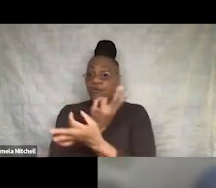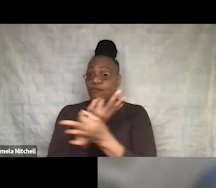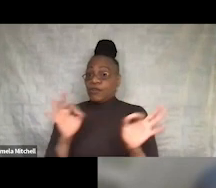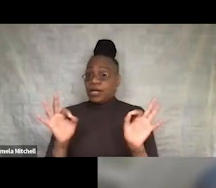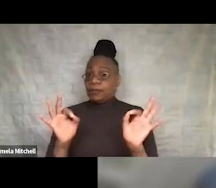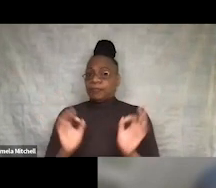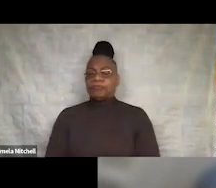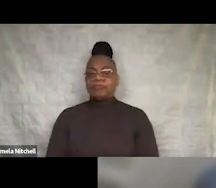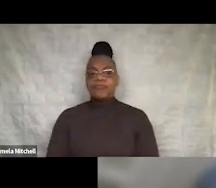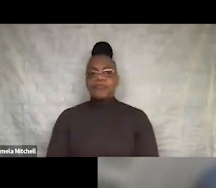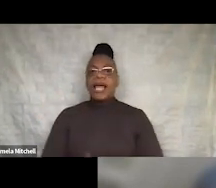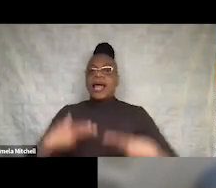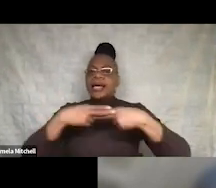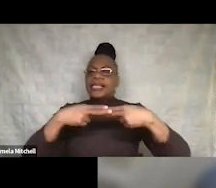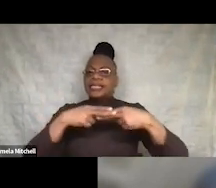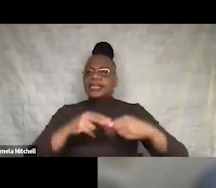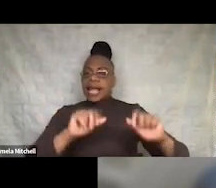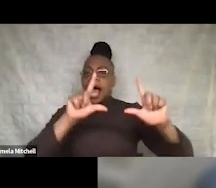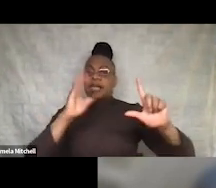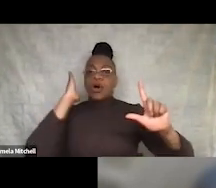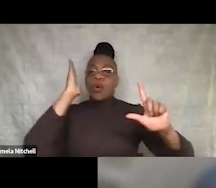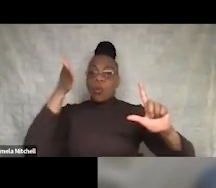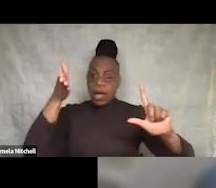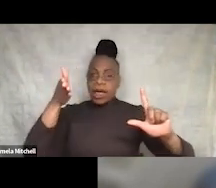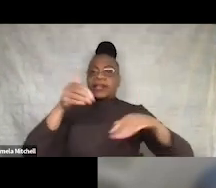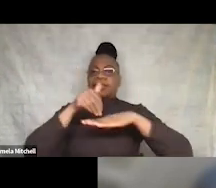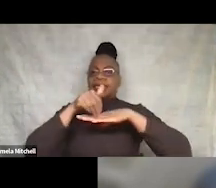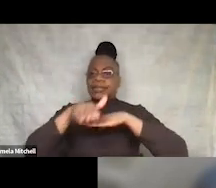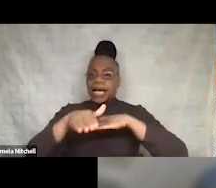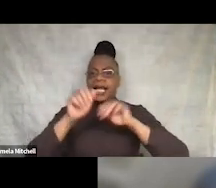And these slides will go out, so you can kind of look at them to get more ideas